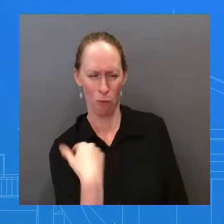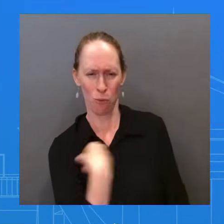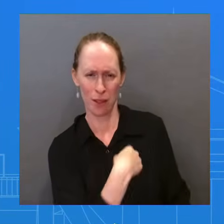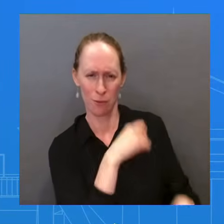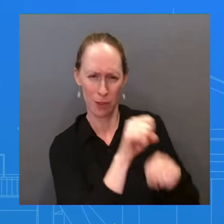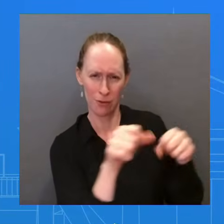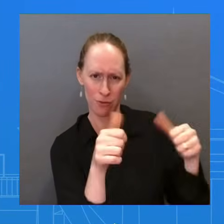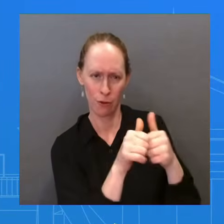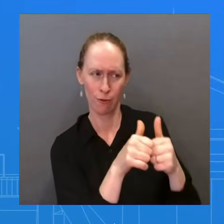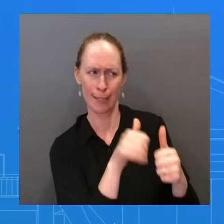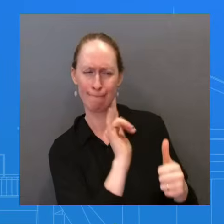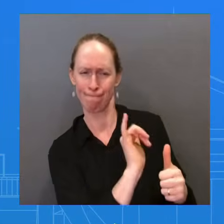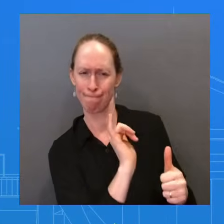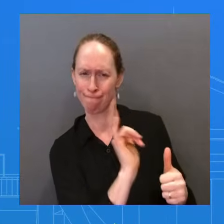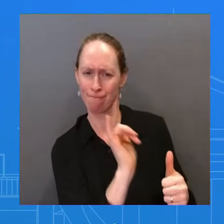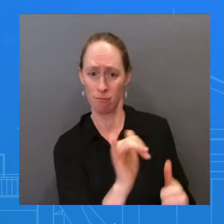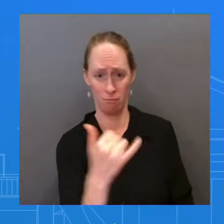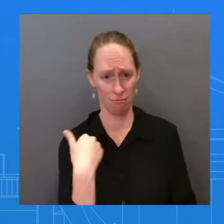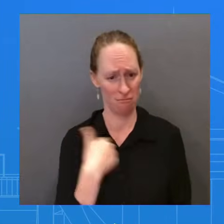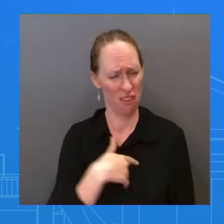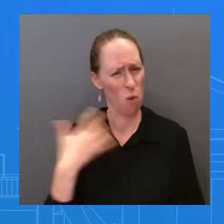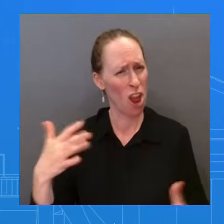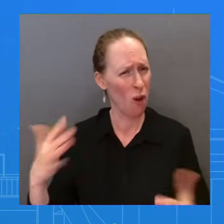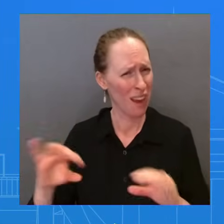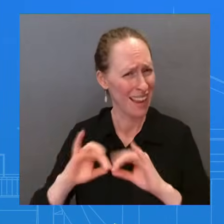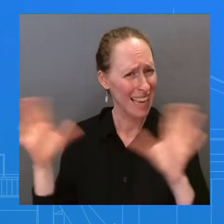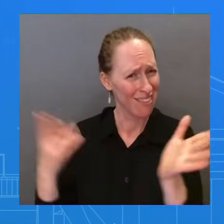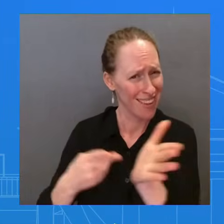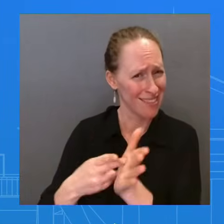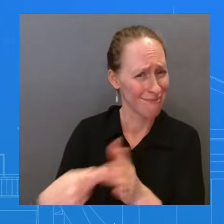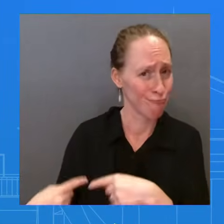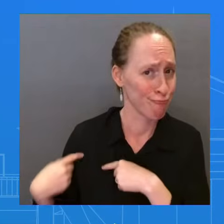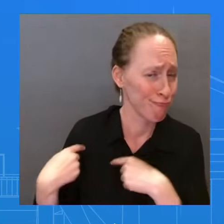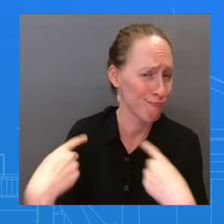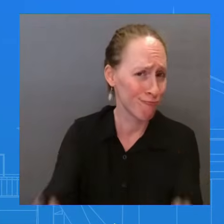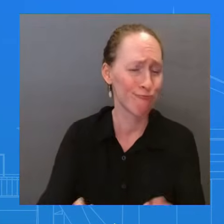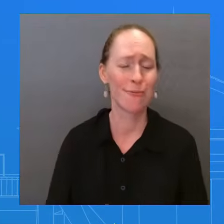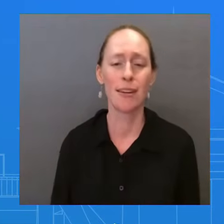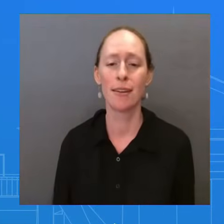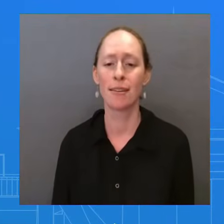According to the initial statement on space launch yesterday, it said the President and security team